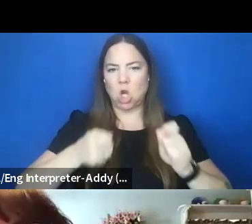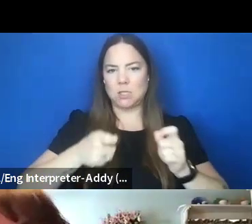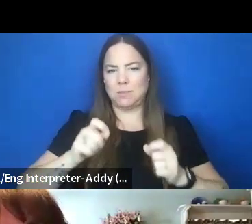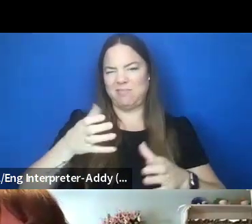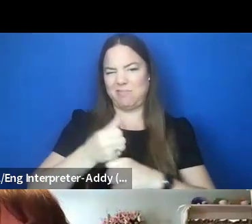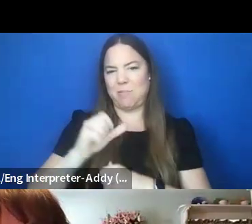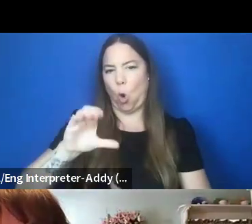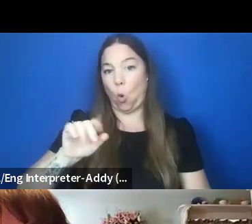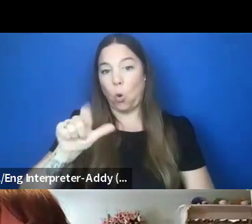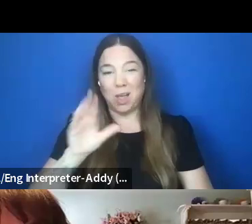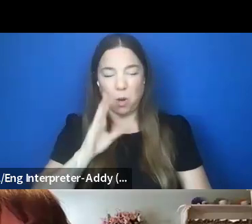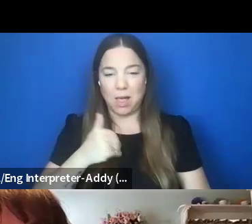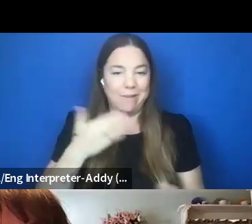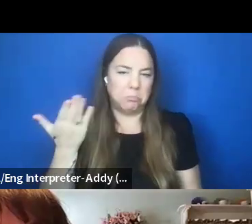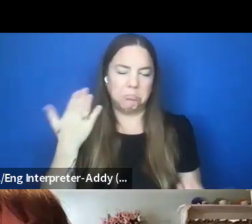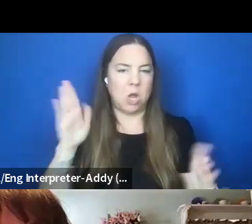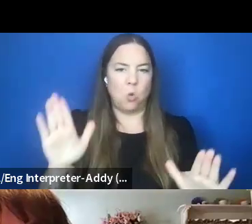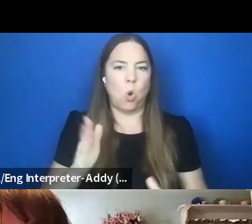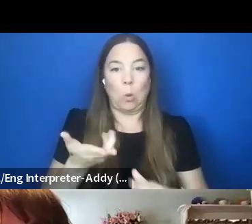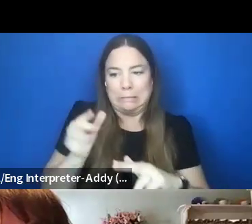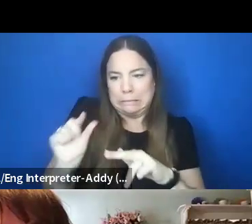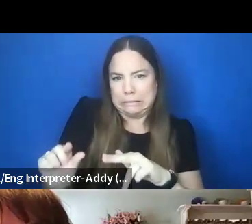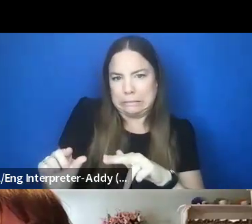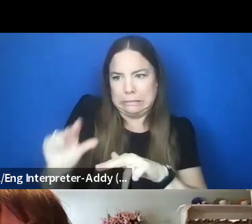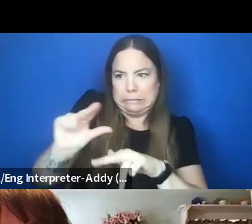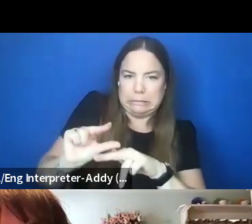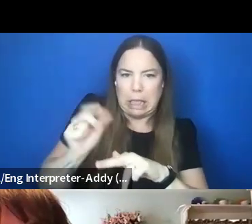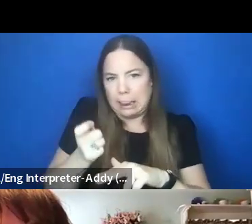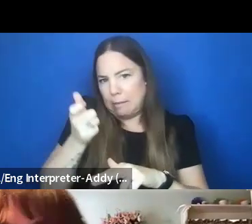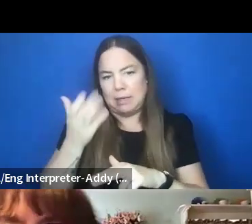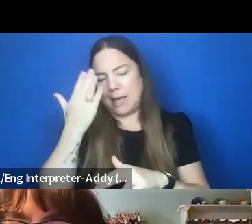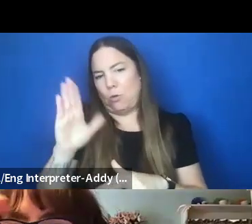Brooke Wilson: small increases. Brooke Wilson: I'm not I I don't know any of that information. So.